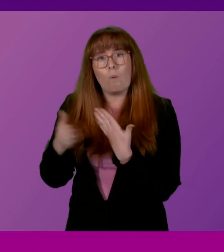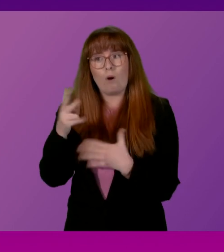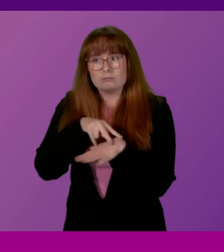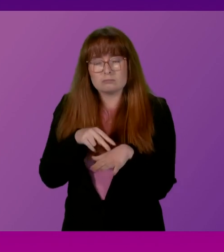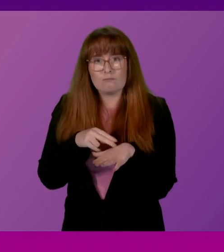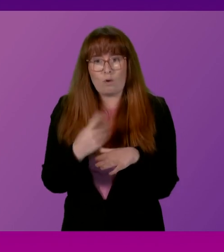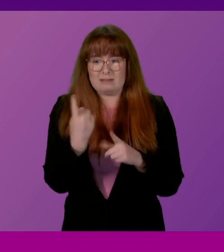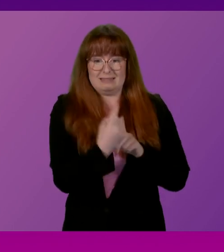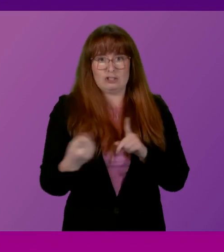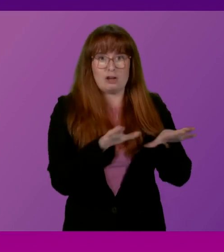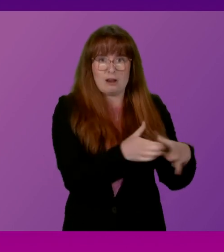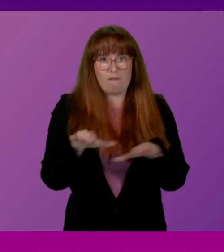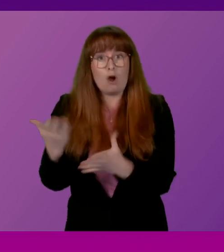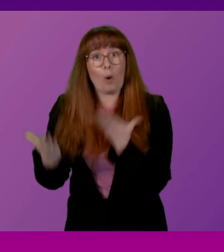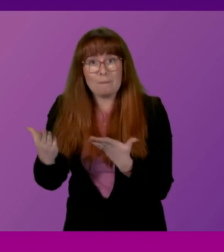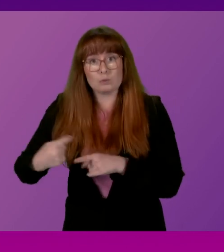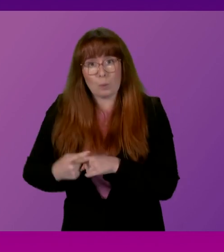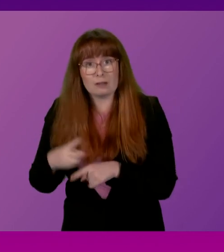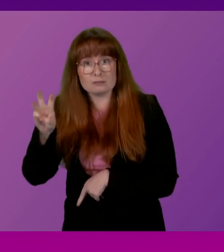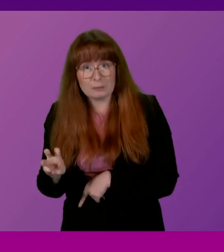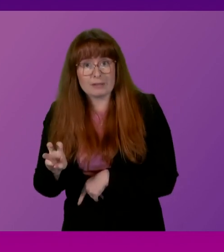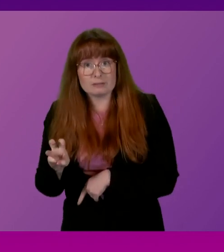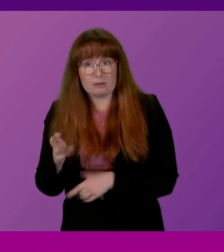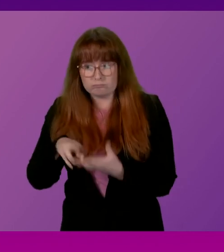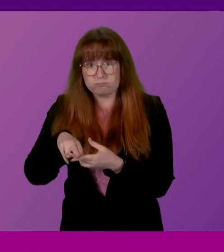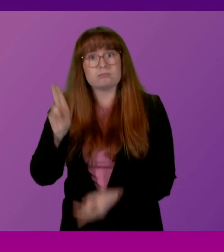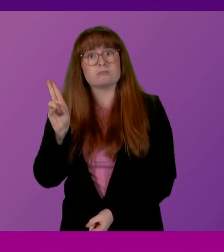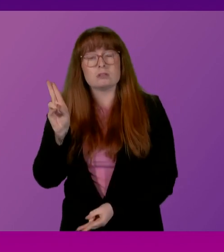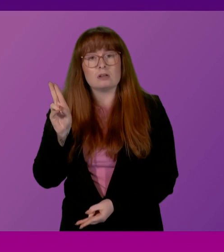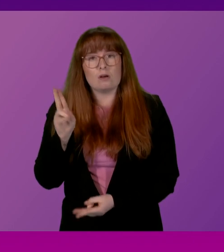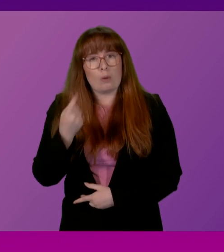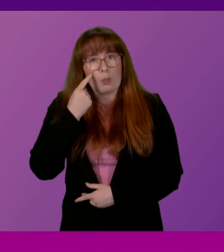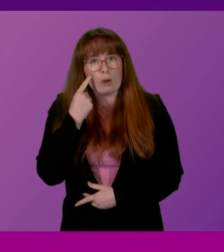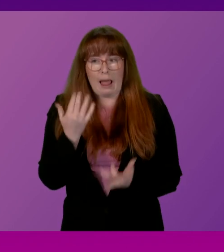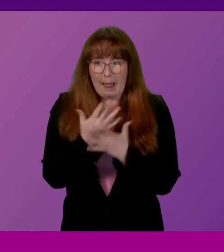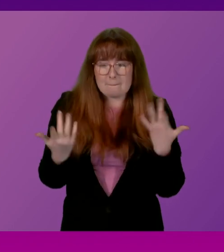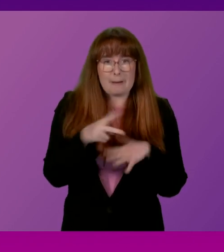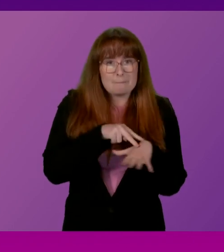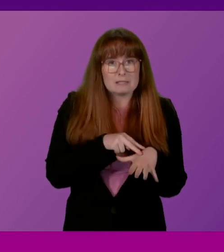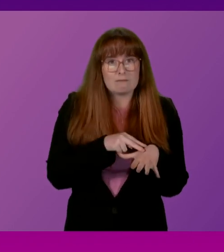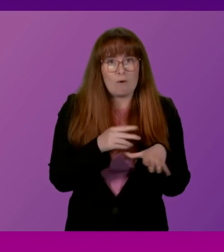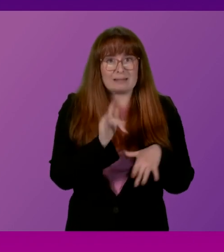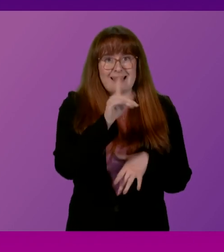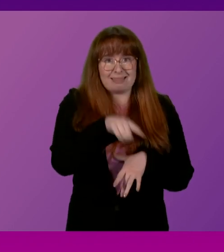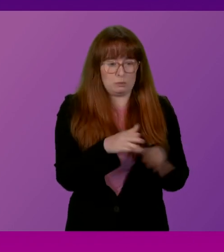Scotland than there are in England and Wales.